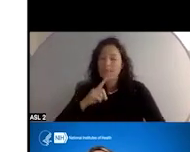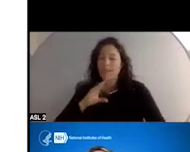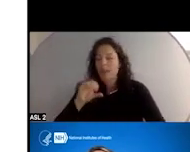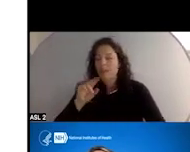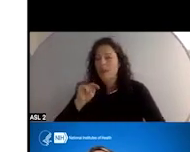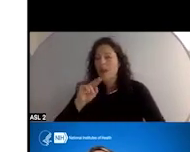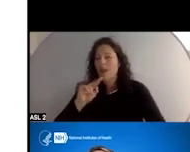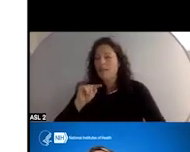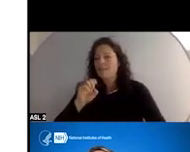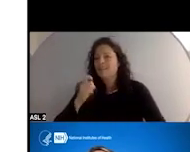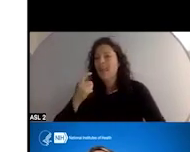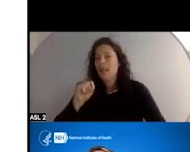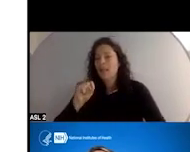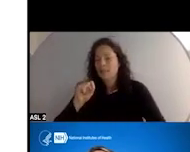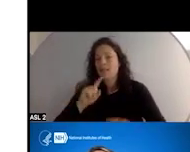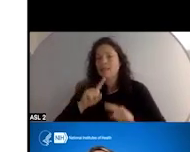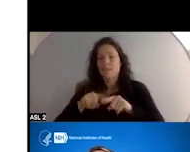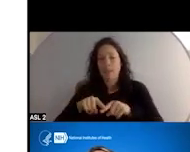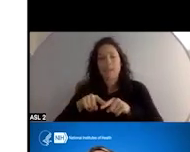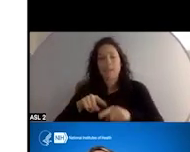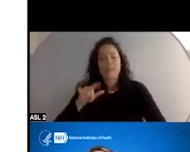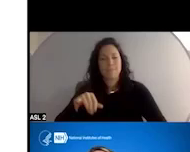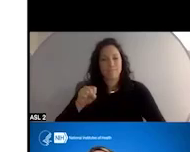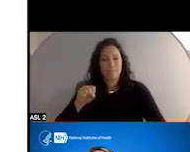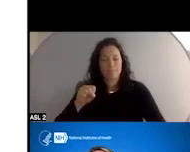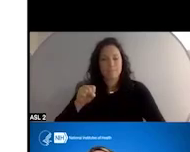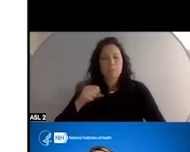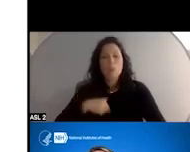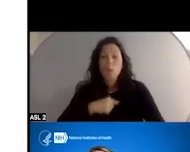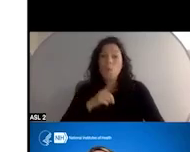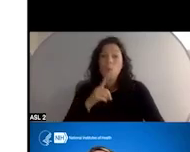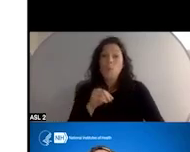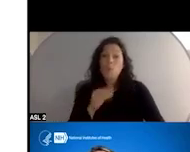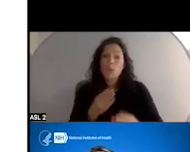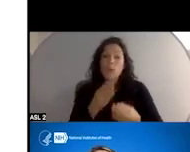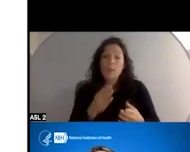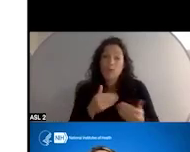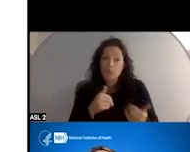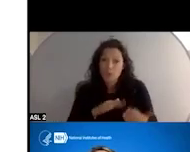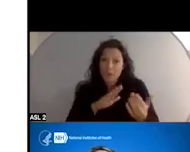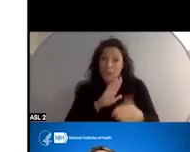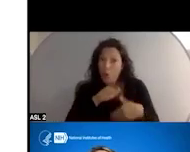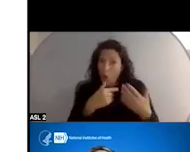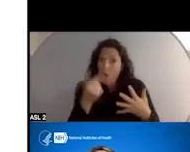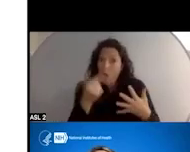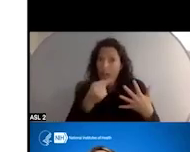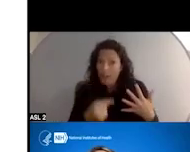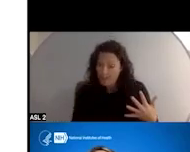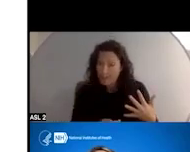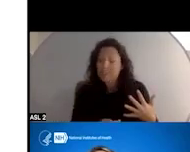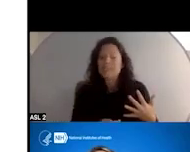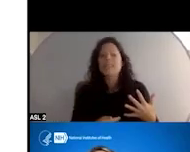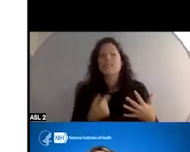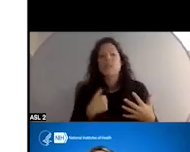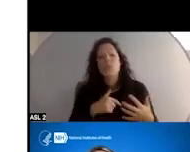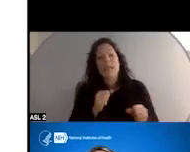but in general, we do recommend that you address all of these elements and so that we can ensure that they've been adequately addressed